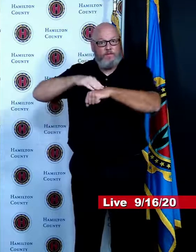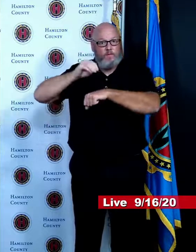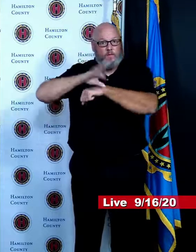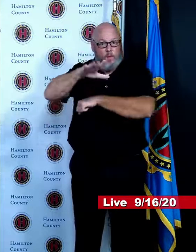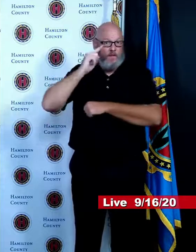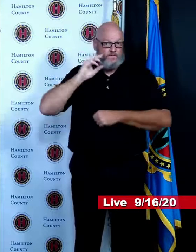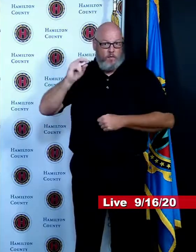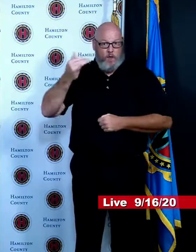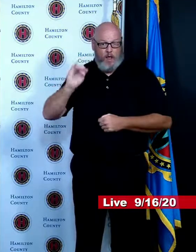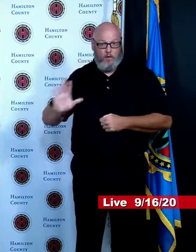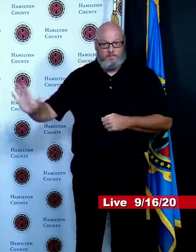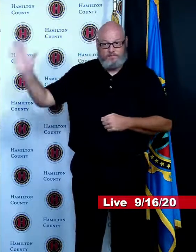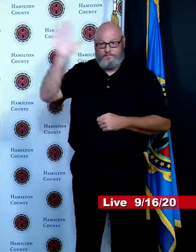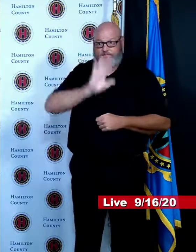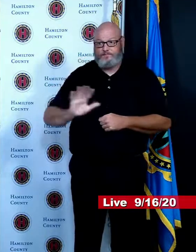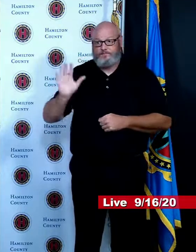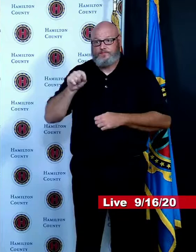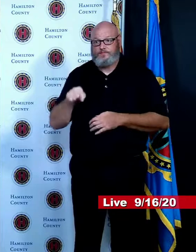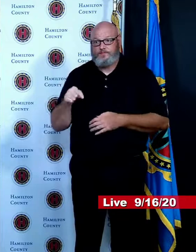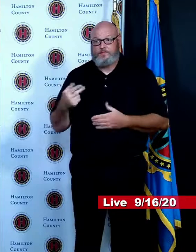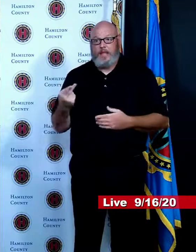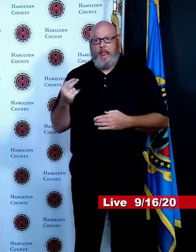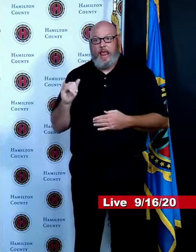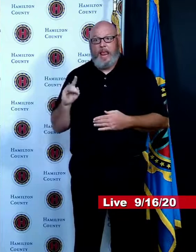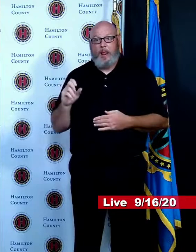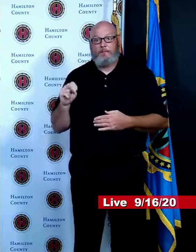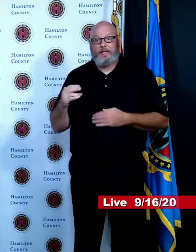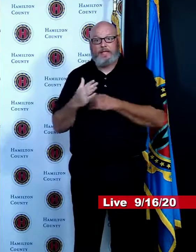transmission levels there are seven indicators this have been discussed